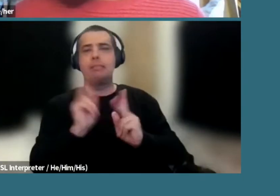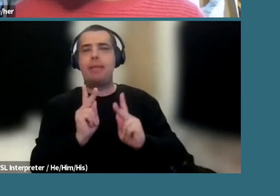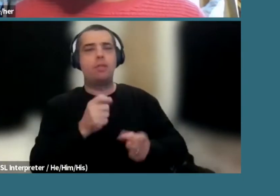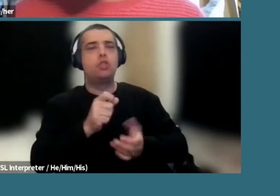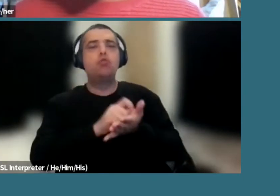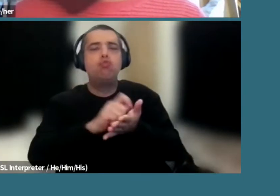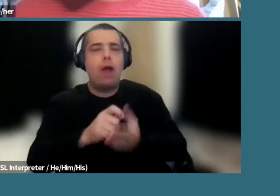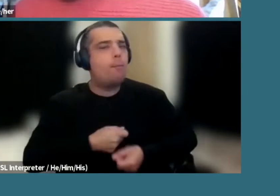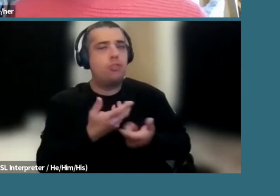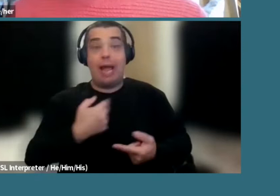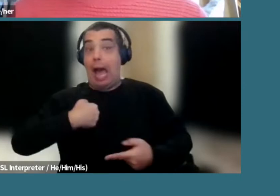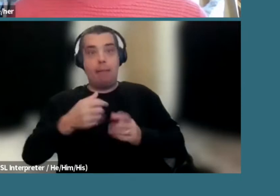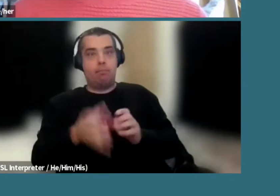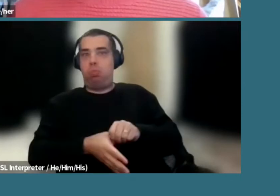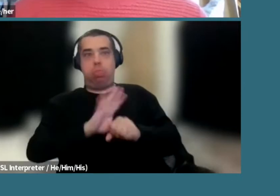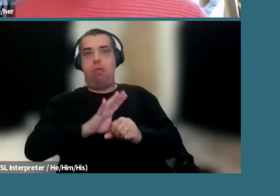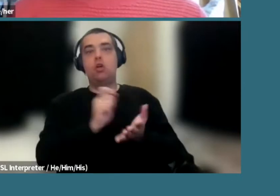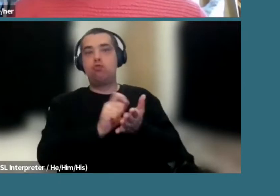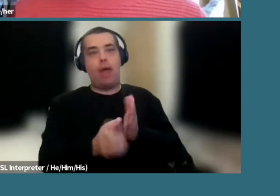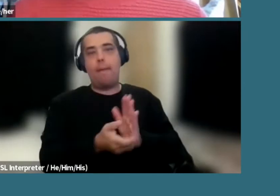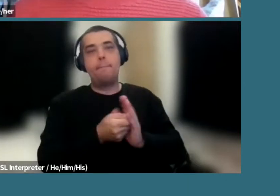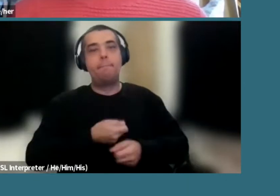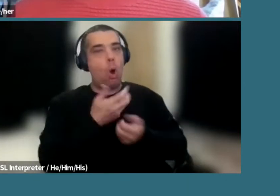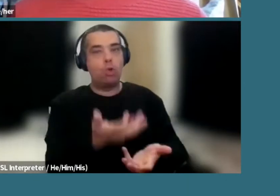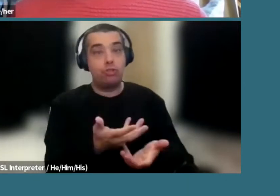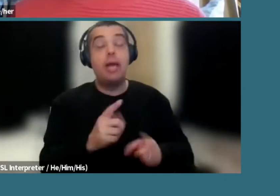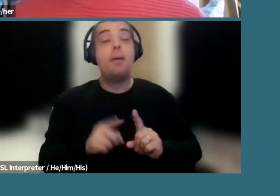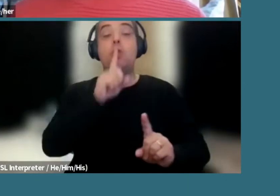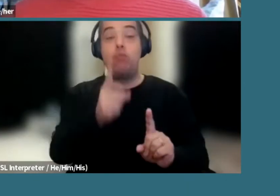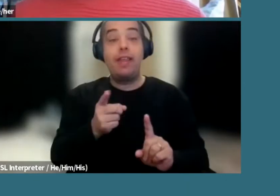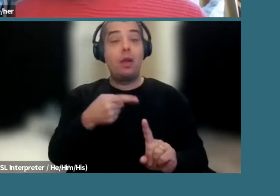I can't write poetry. What we really want to do is we want